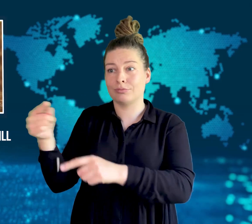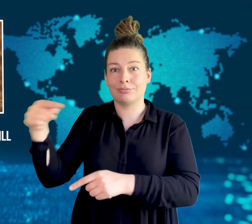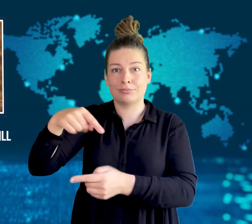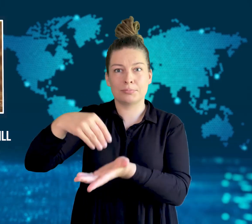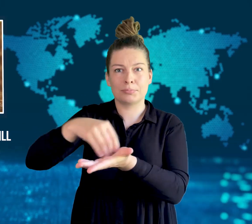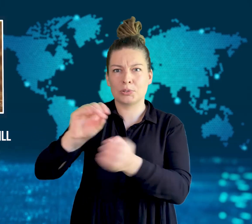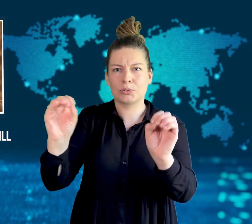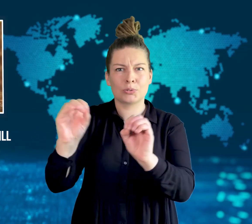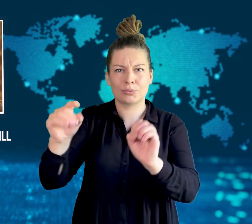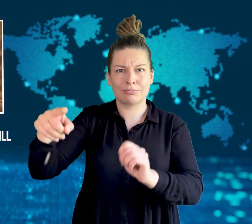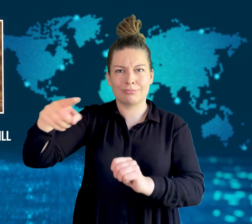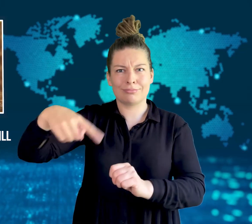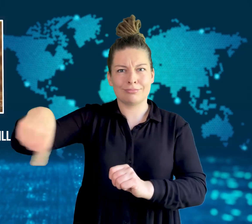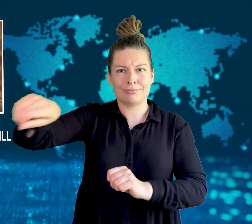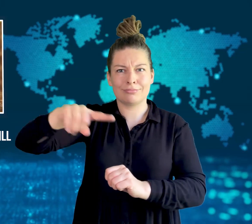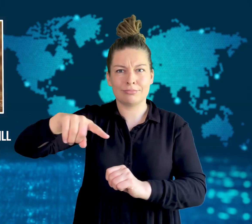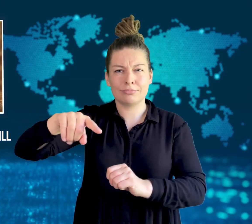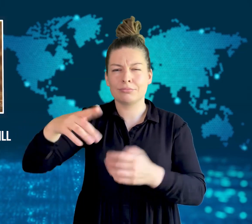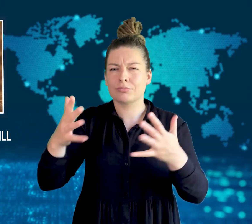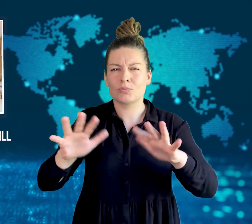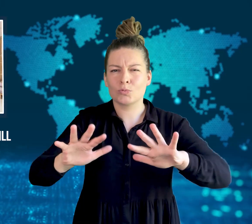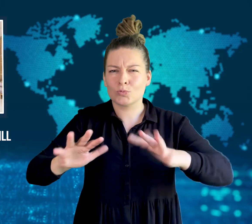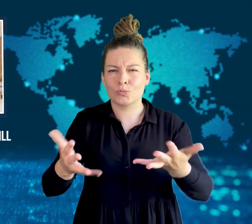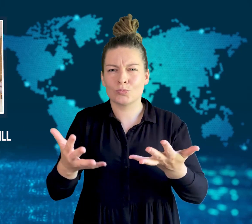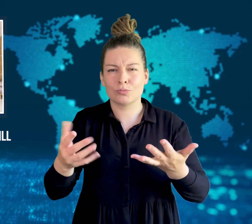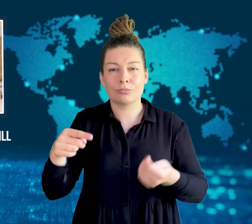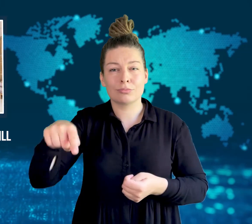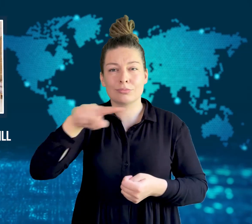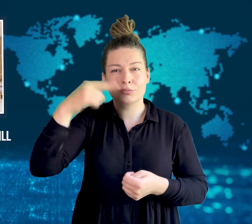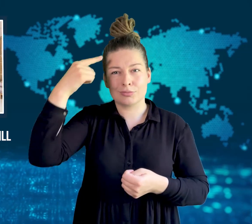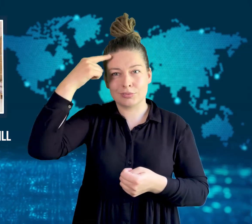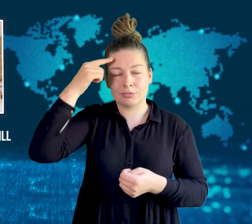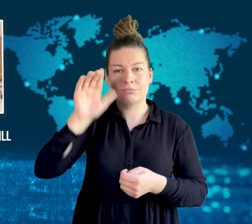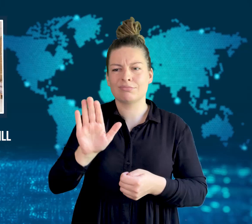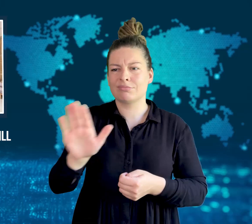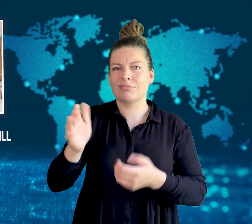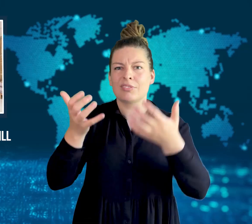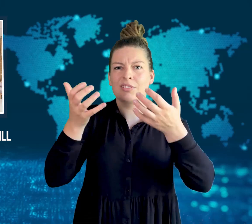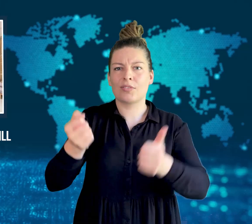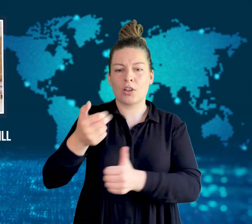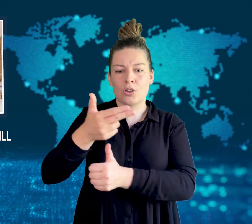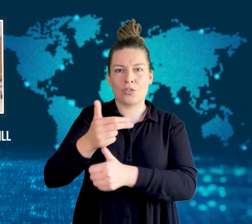and falsifying a large number of accounting entries.